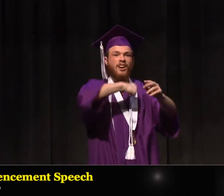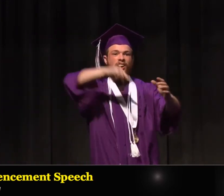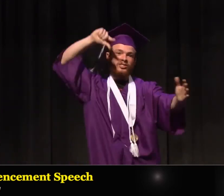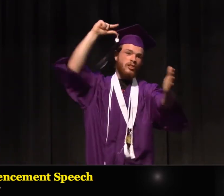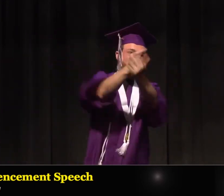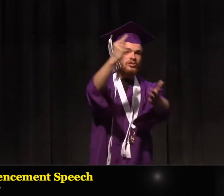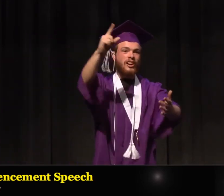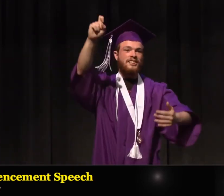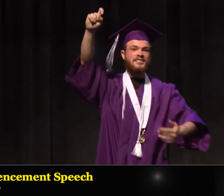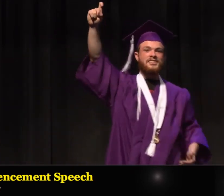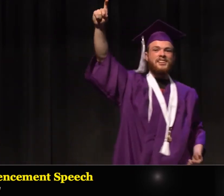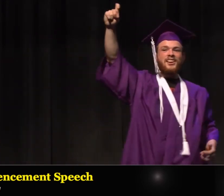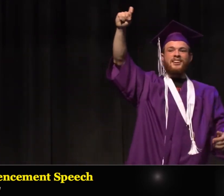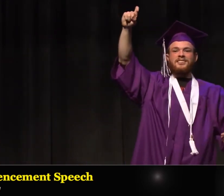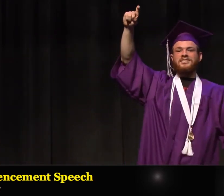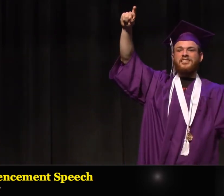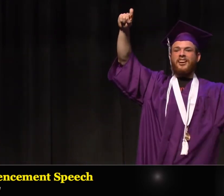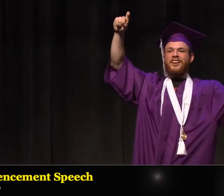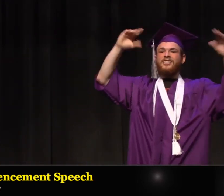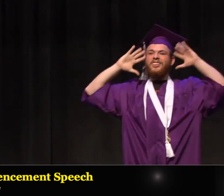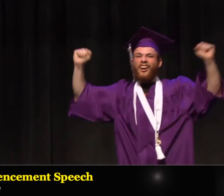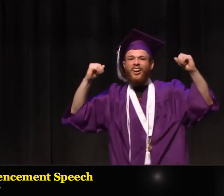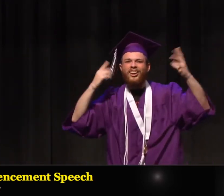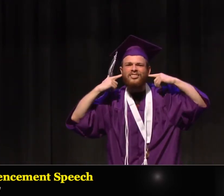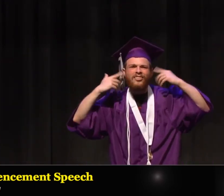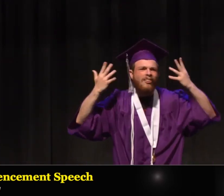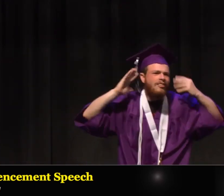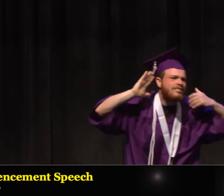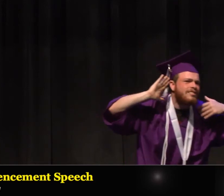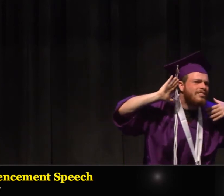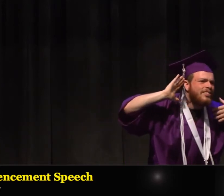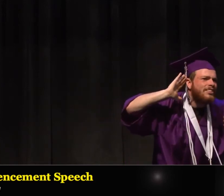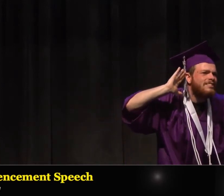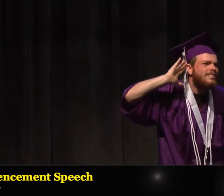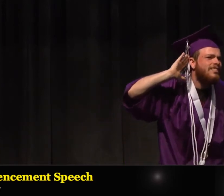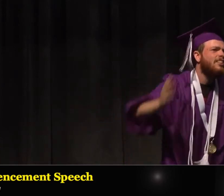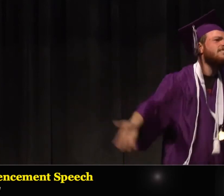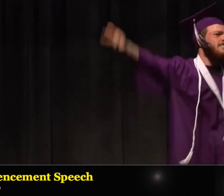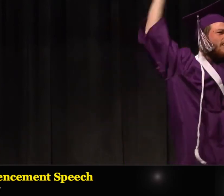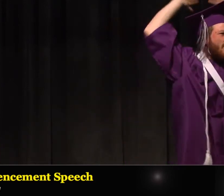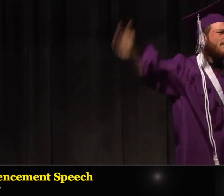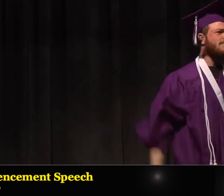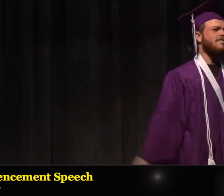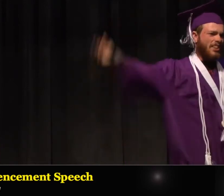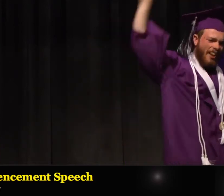Are you all ready to see us graduate? I can't hear you! More!